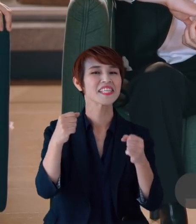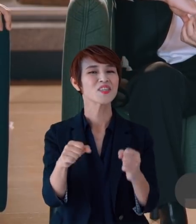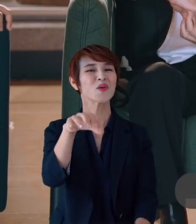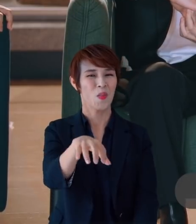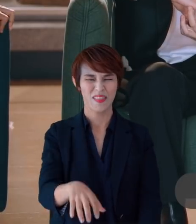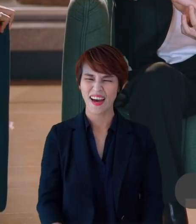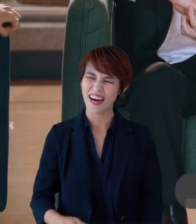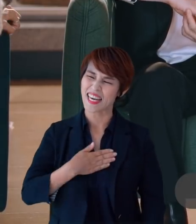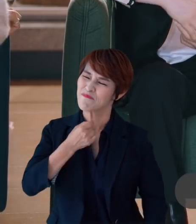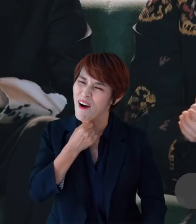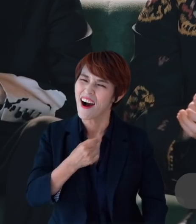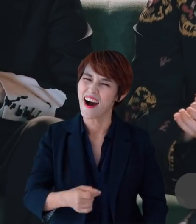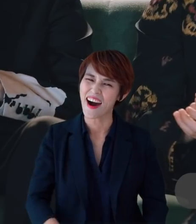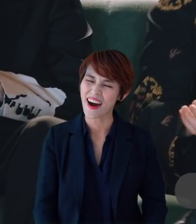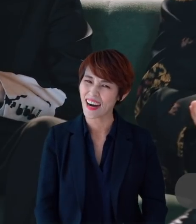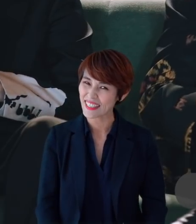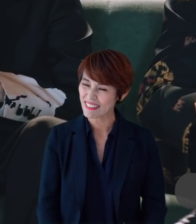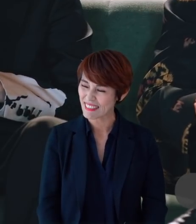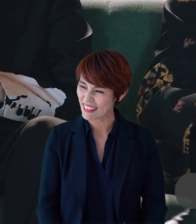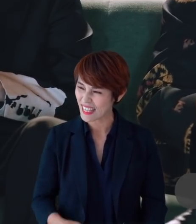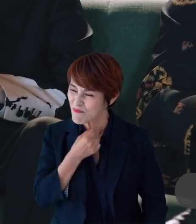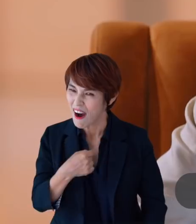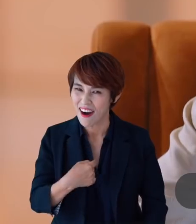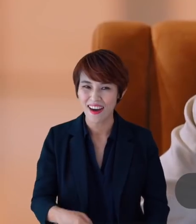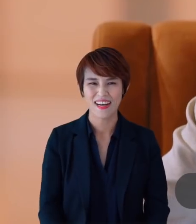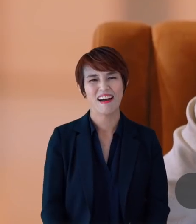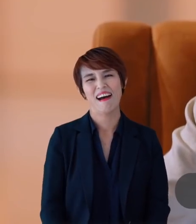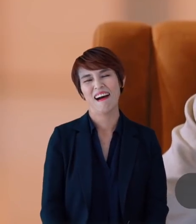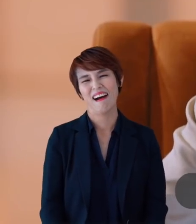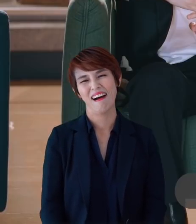Jimin: I was going to say that! Come on, I’m the last one. Do it again! He’s so lame but has a point!